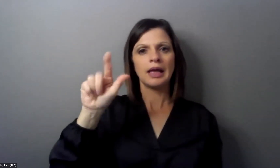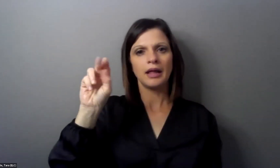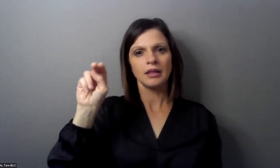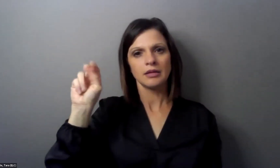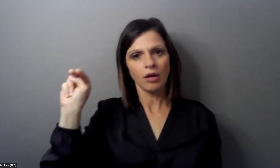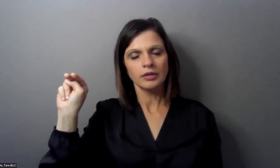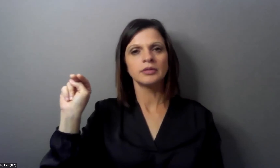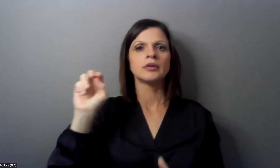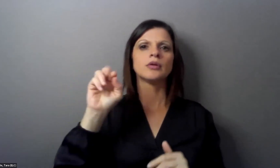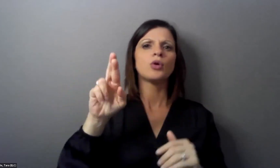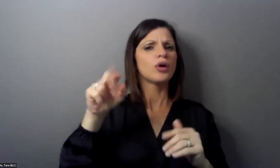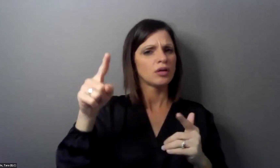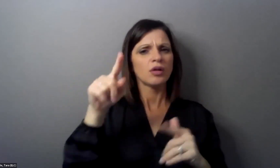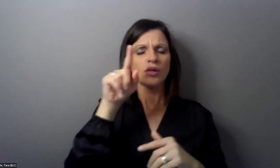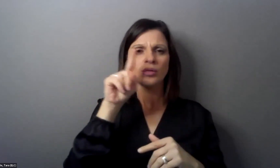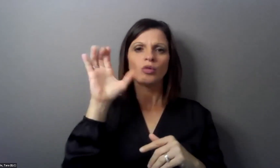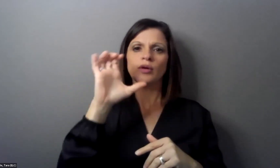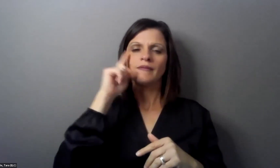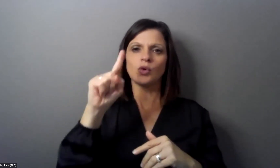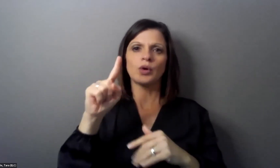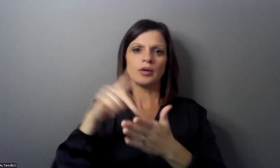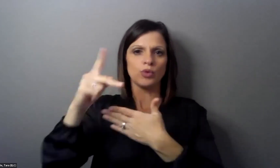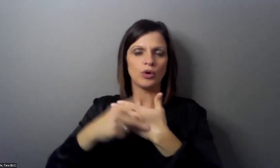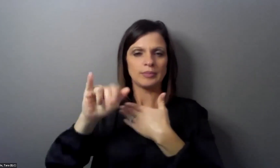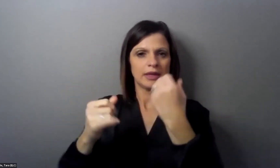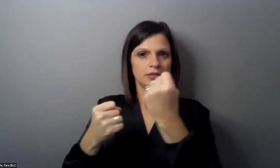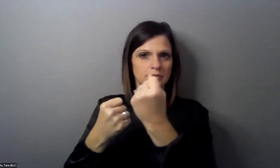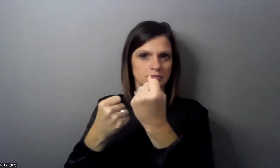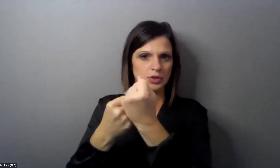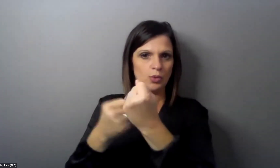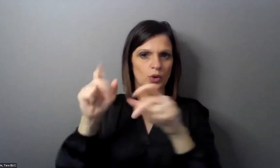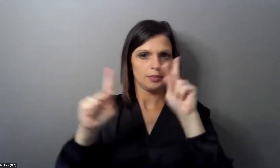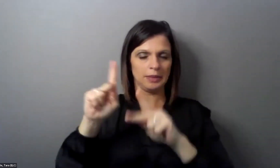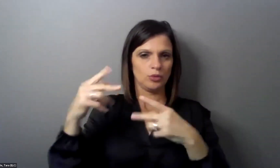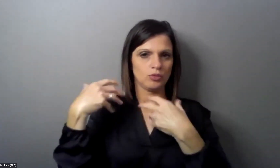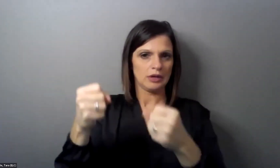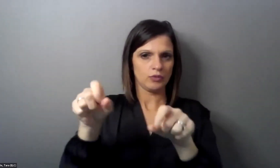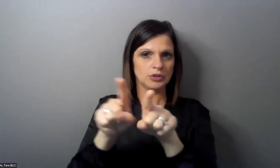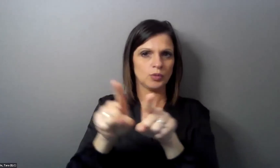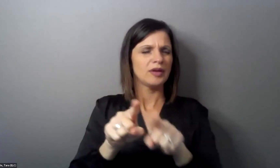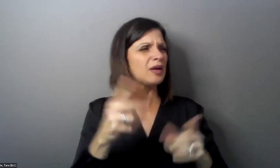support someone else in recovery as well. And what was the second one I think I said?